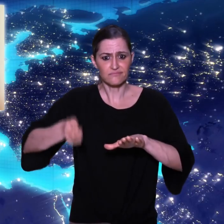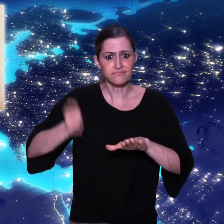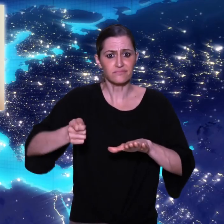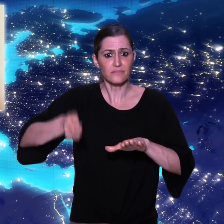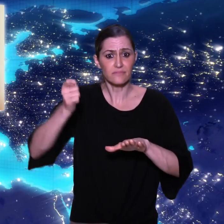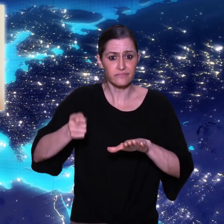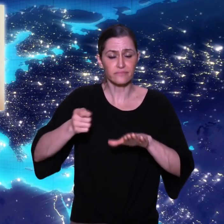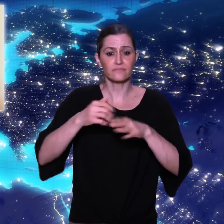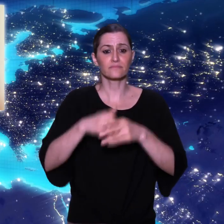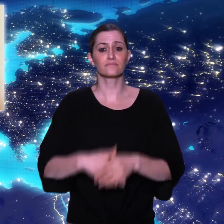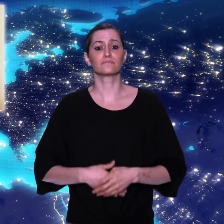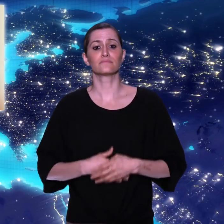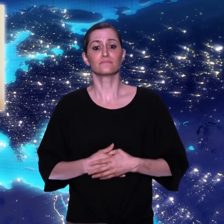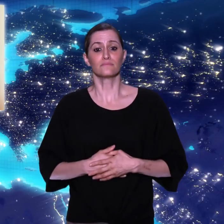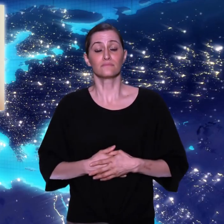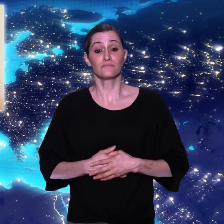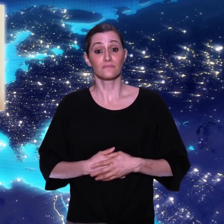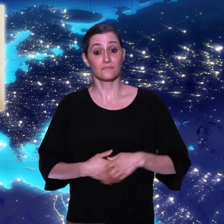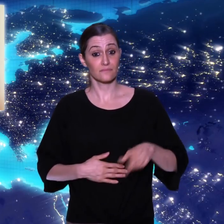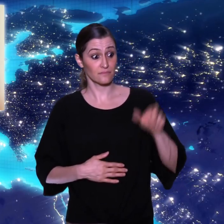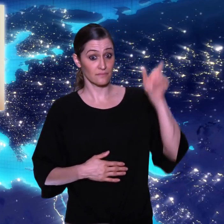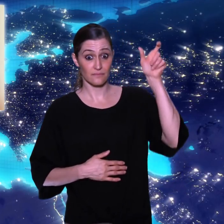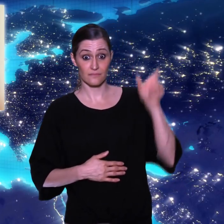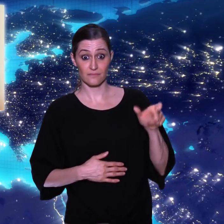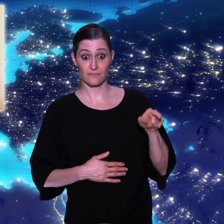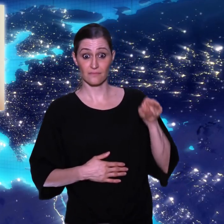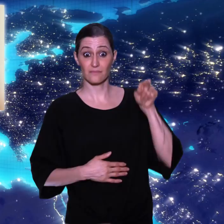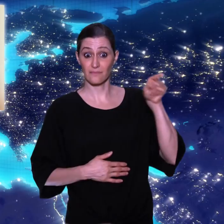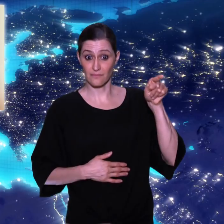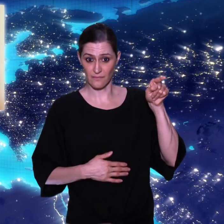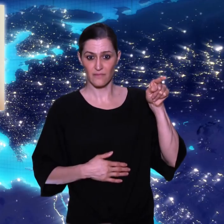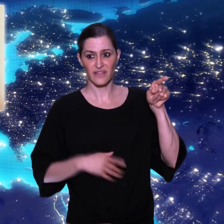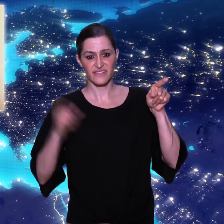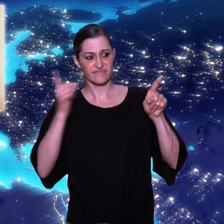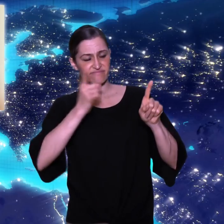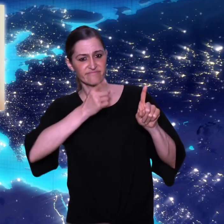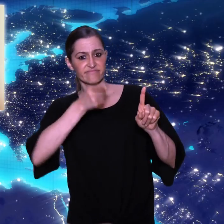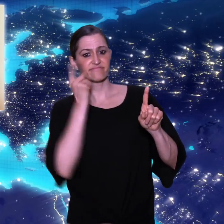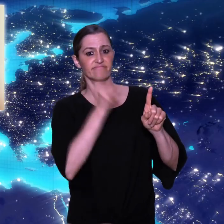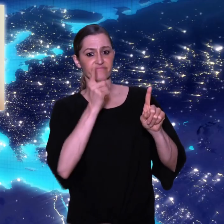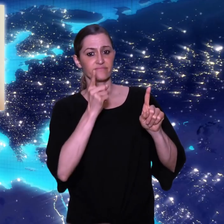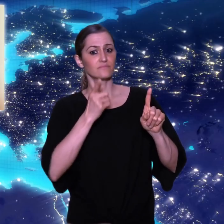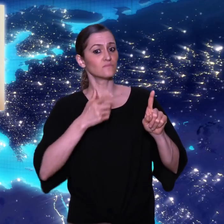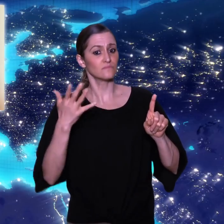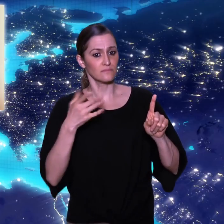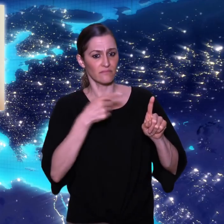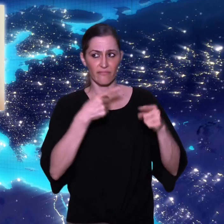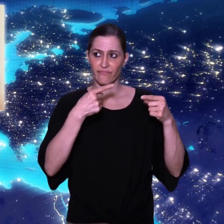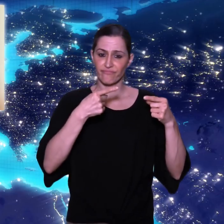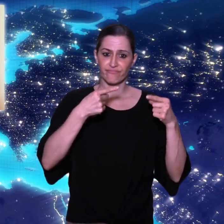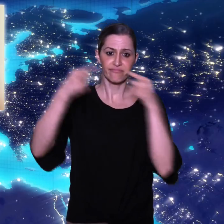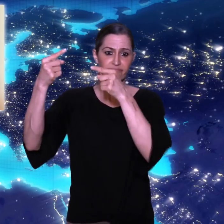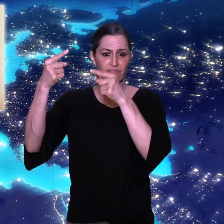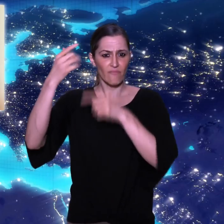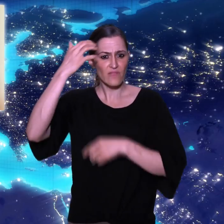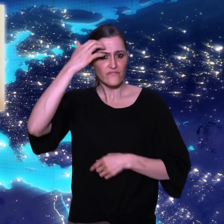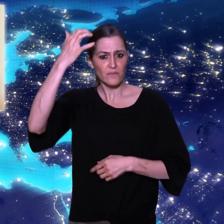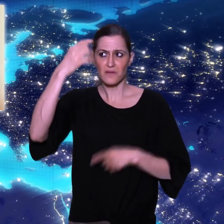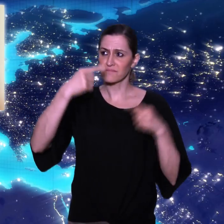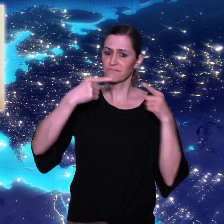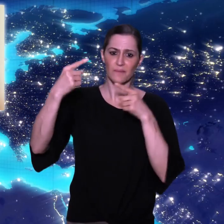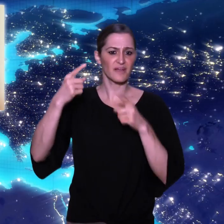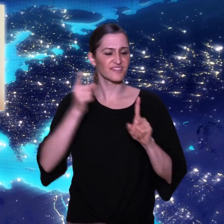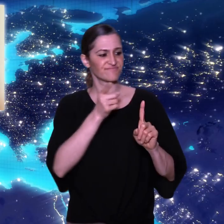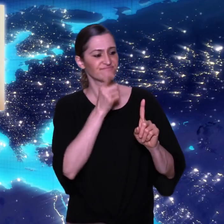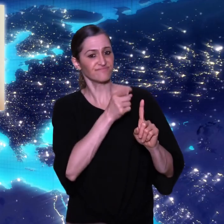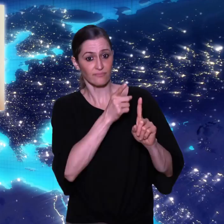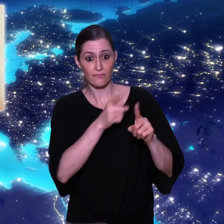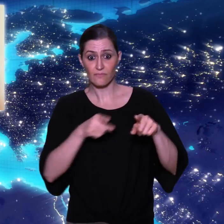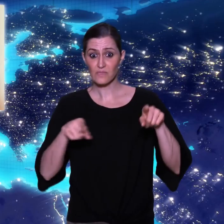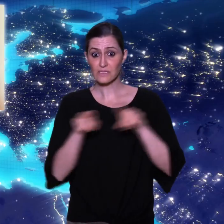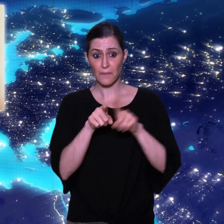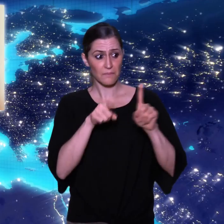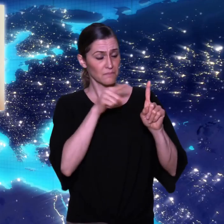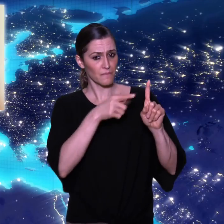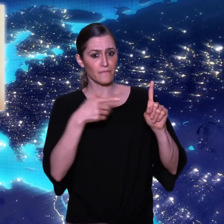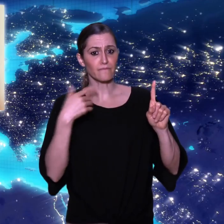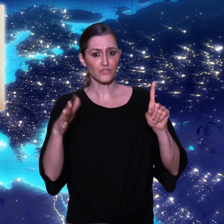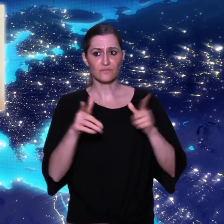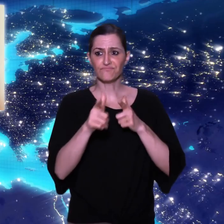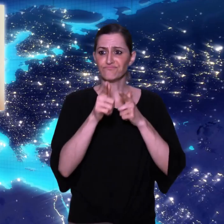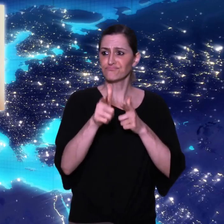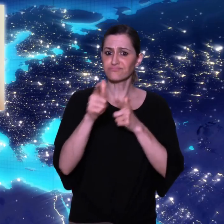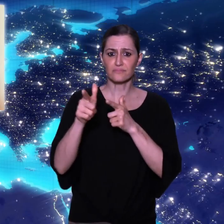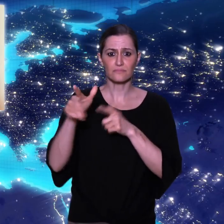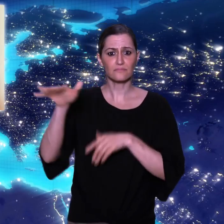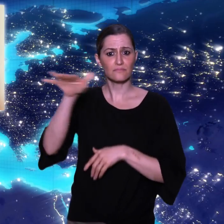Prosecutors claimed that, because Qureiris is charged